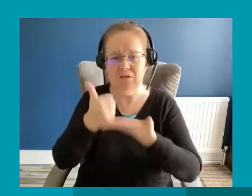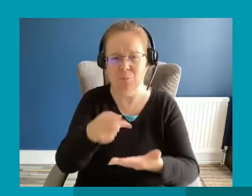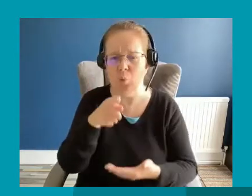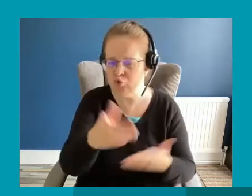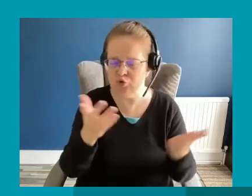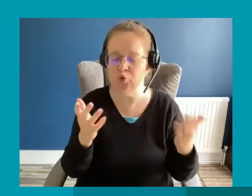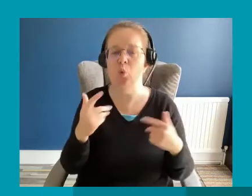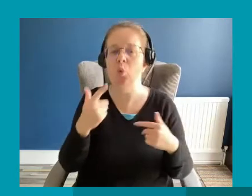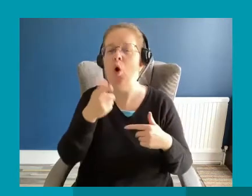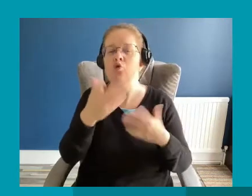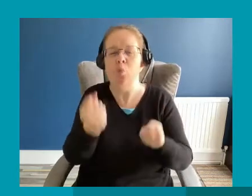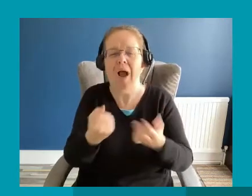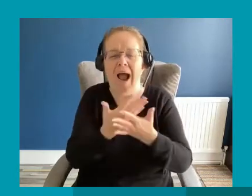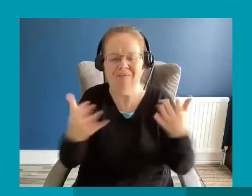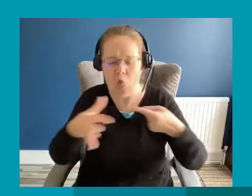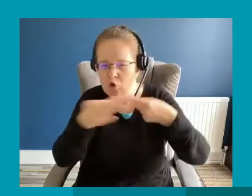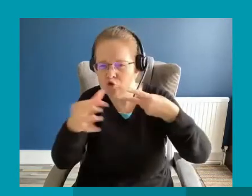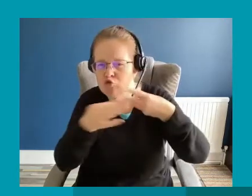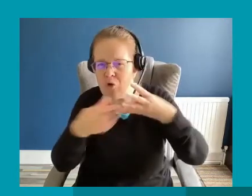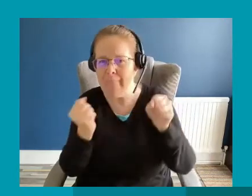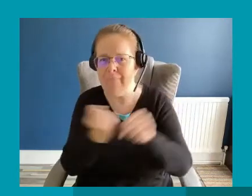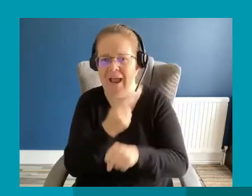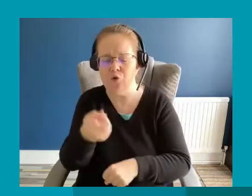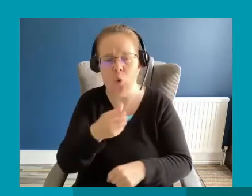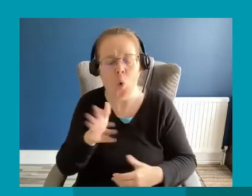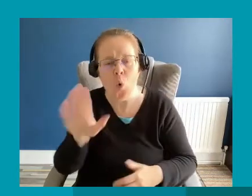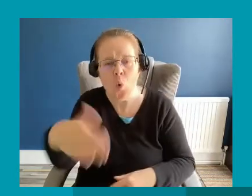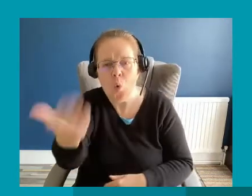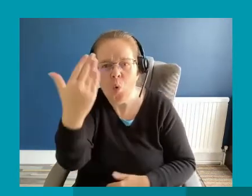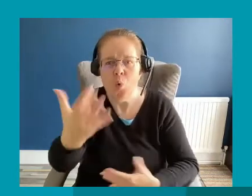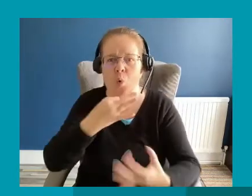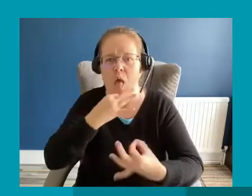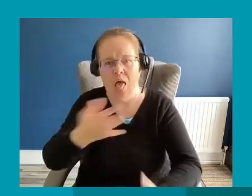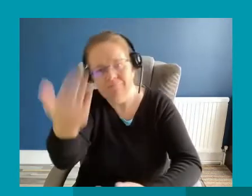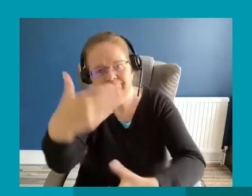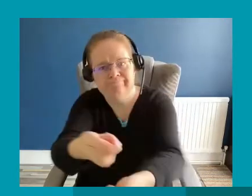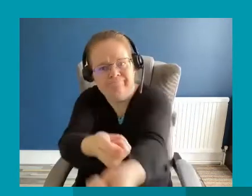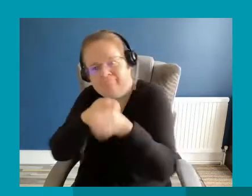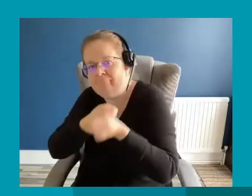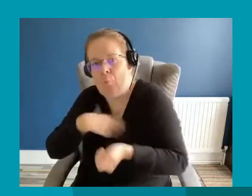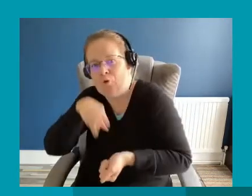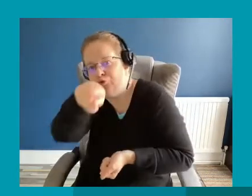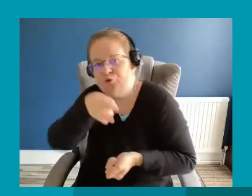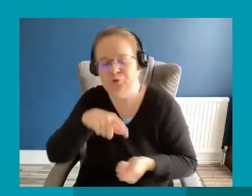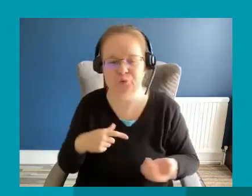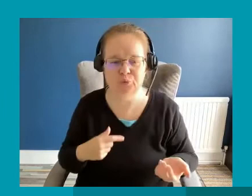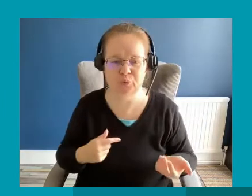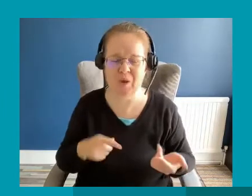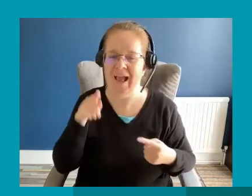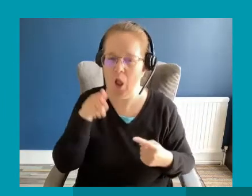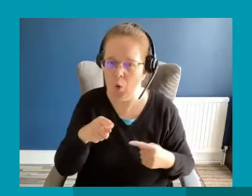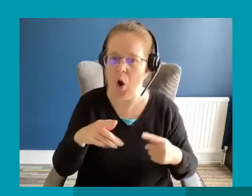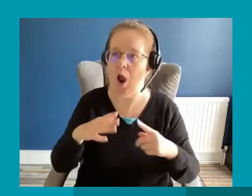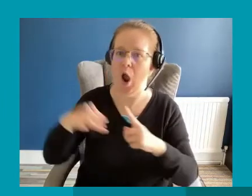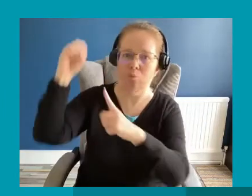it comes back to that whole notion that you are a premium candidate in fact. We would argue here.